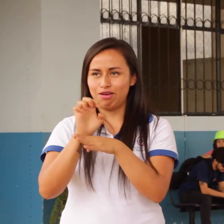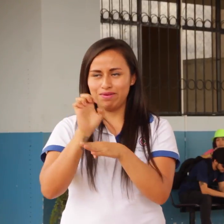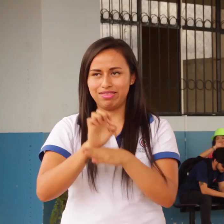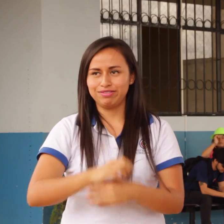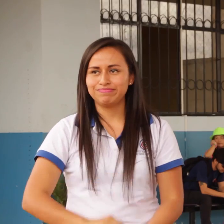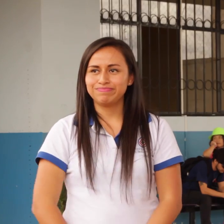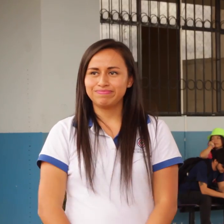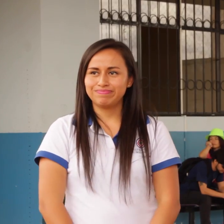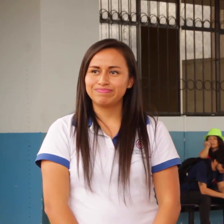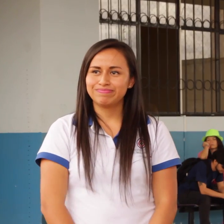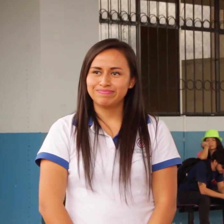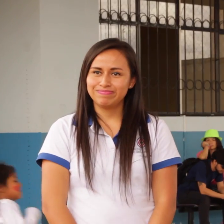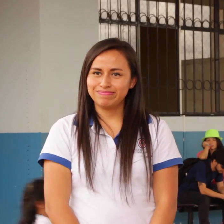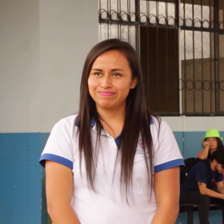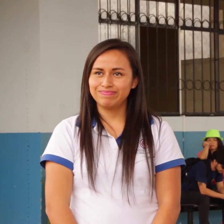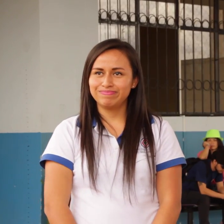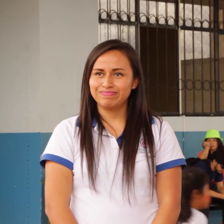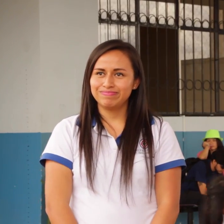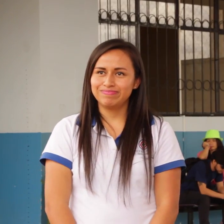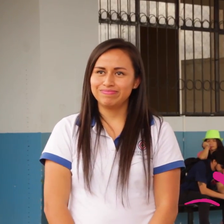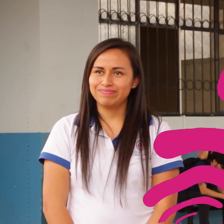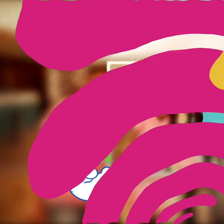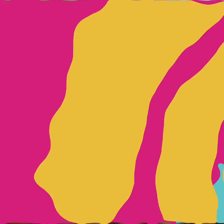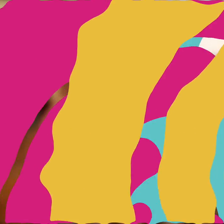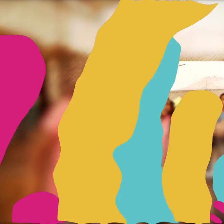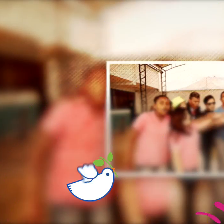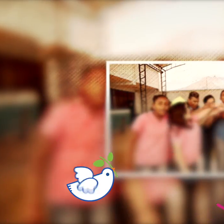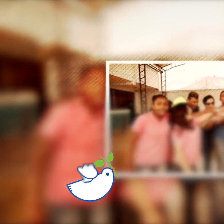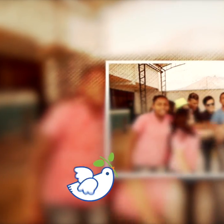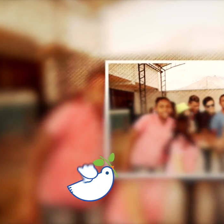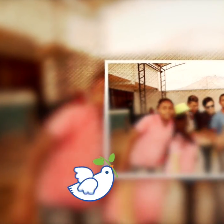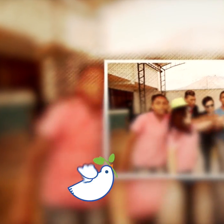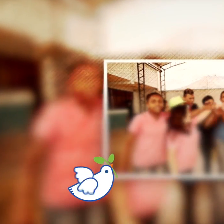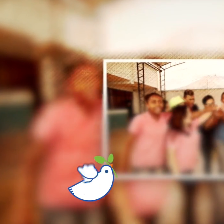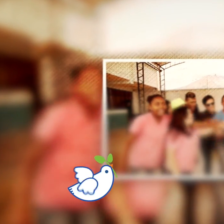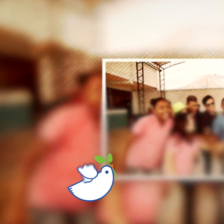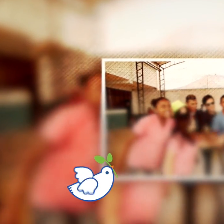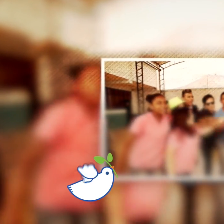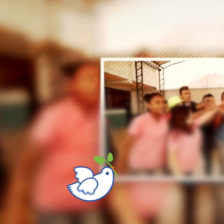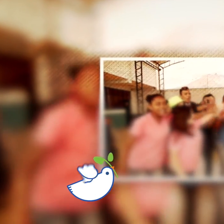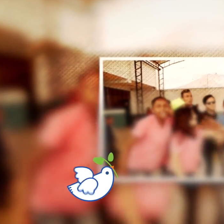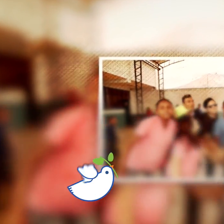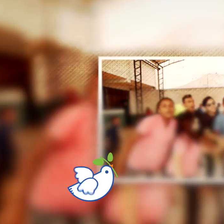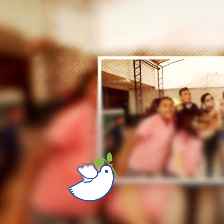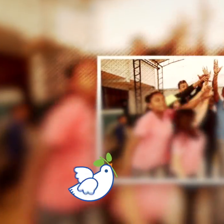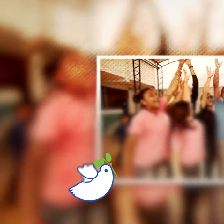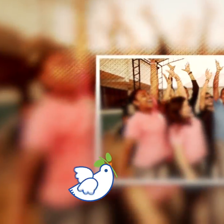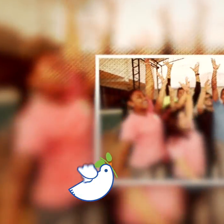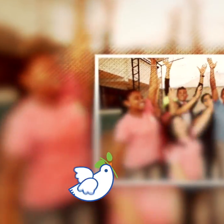Thank you all from Ecuador. Youth with no frontiers united for peace!